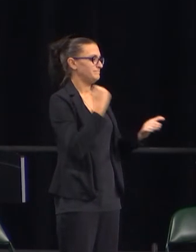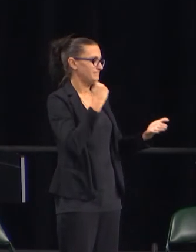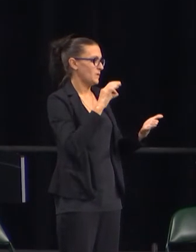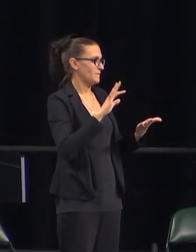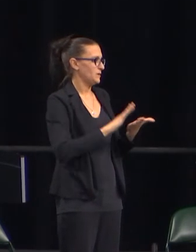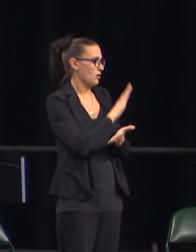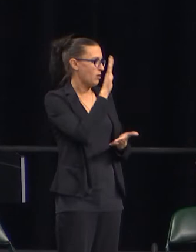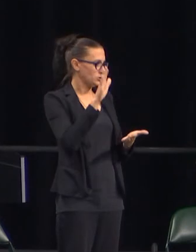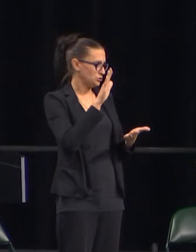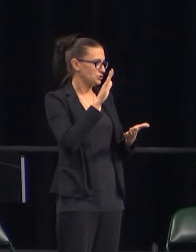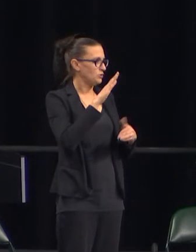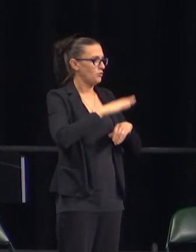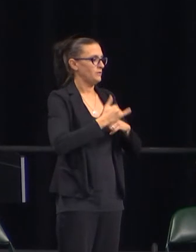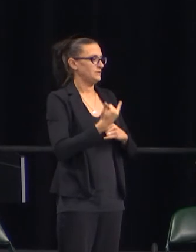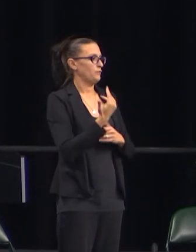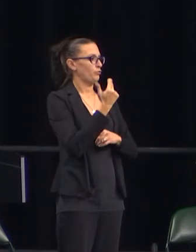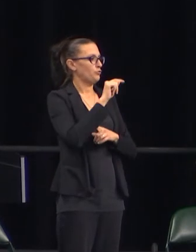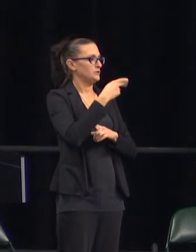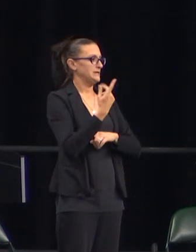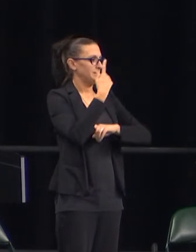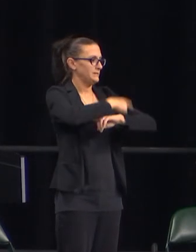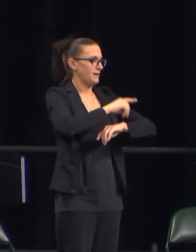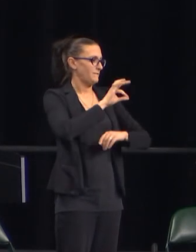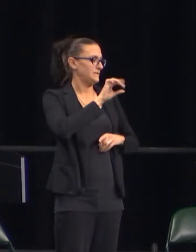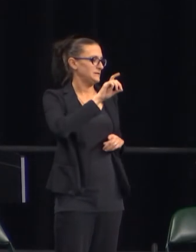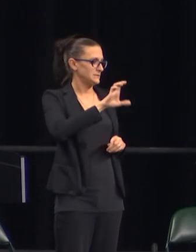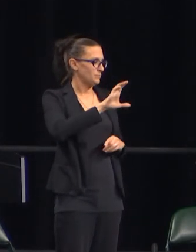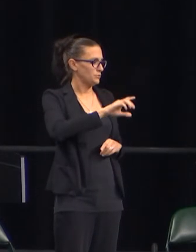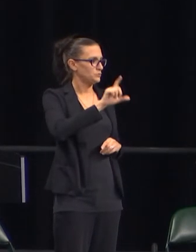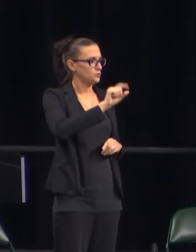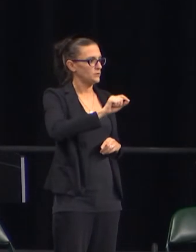"done this 13th day of December, 2021."